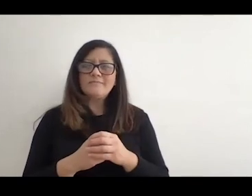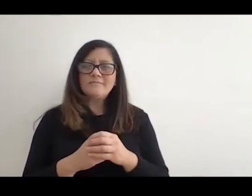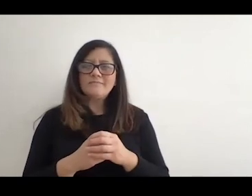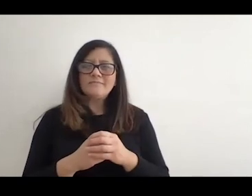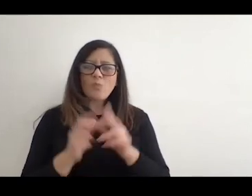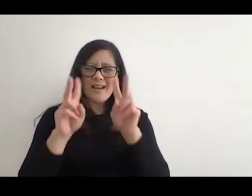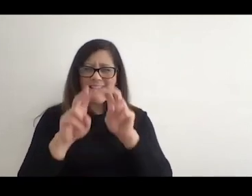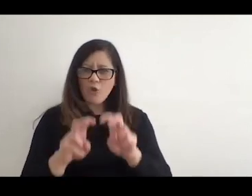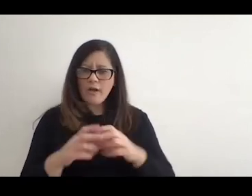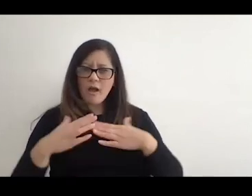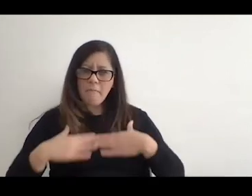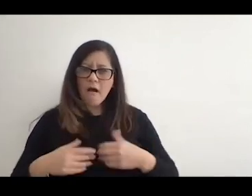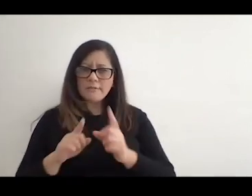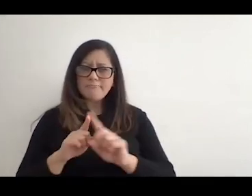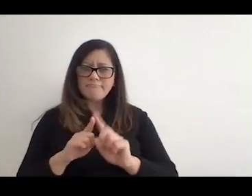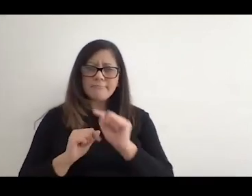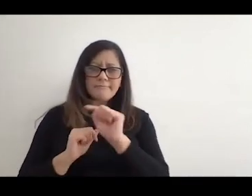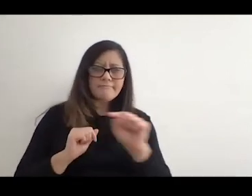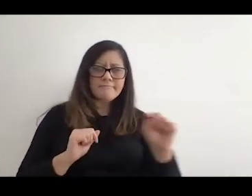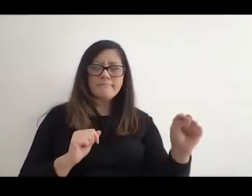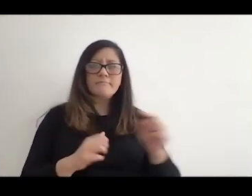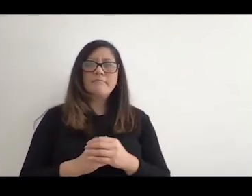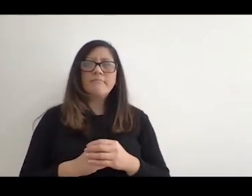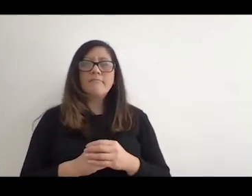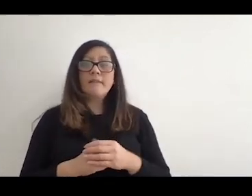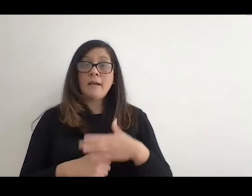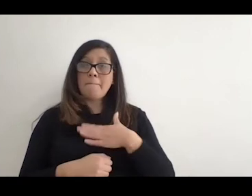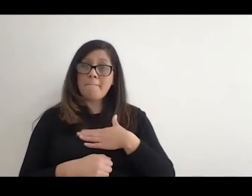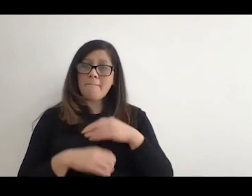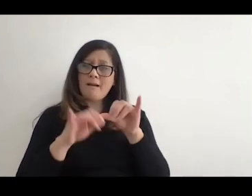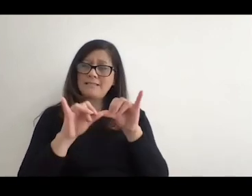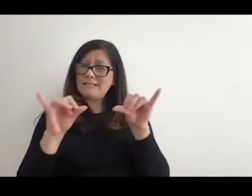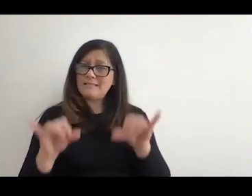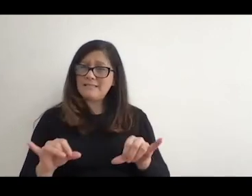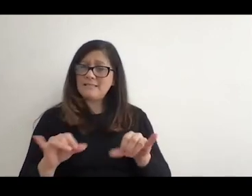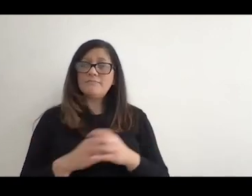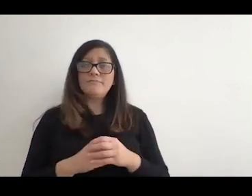types and the crux of my styling method is going to be the general